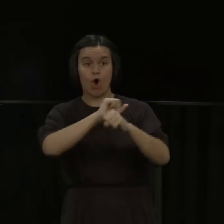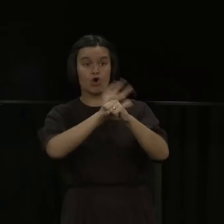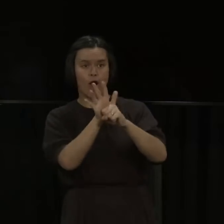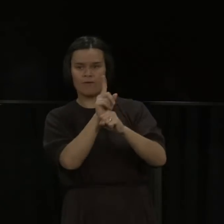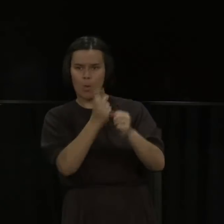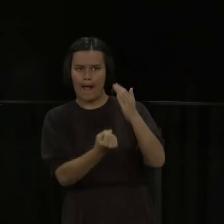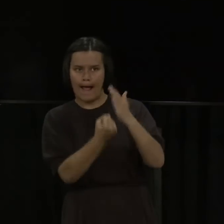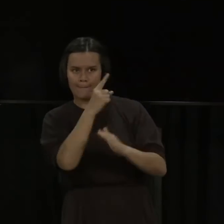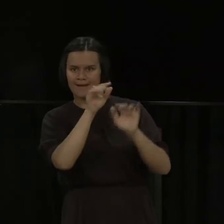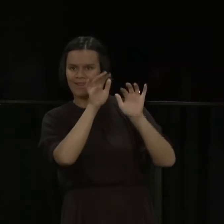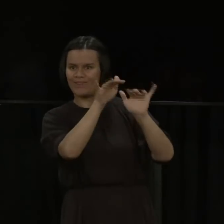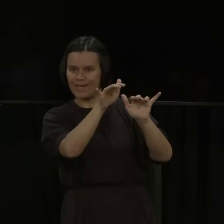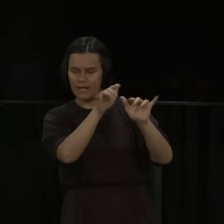So what is the criteria?>> I